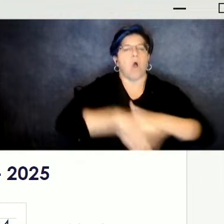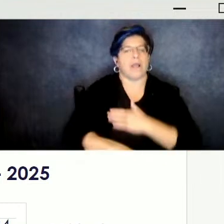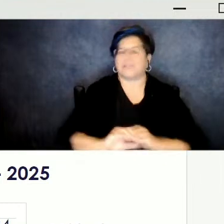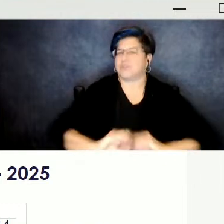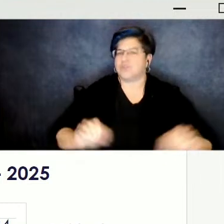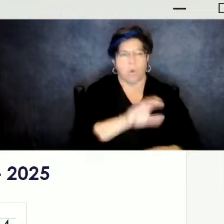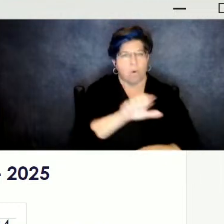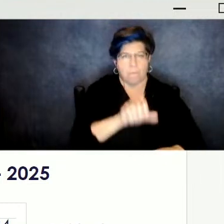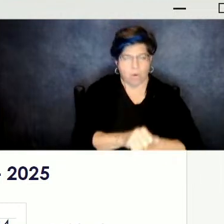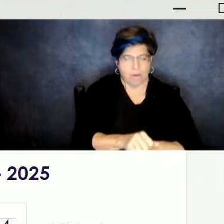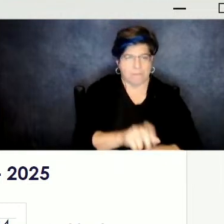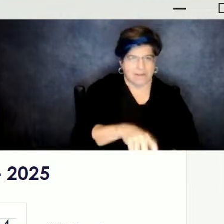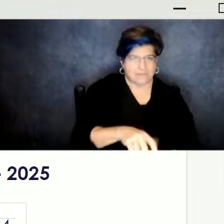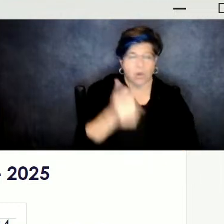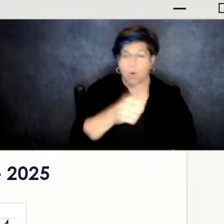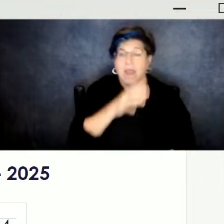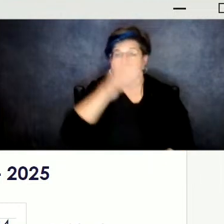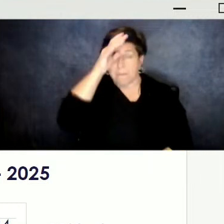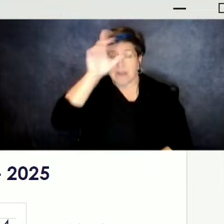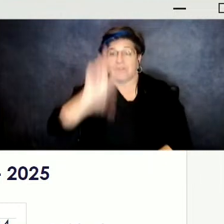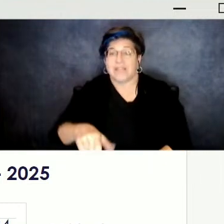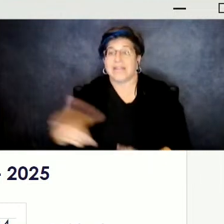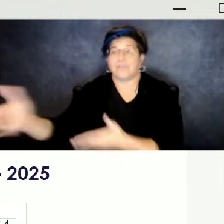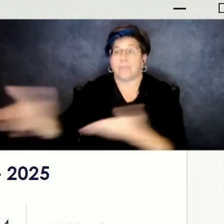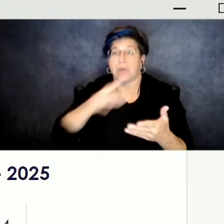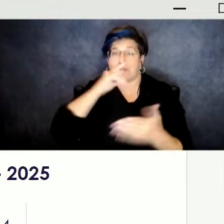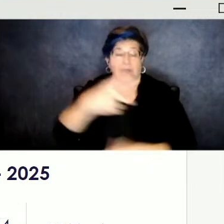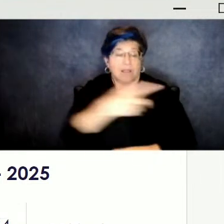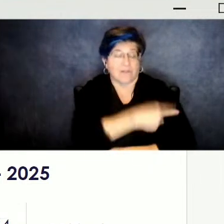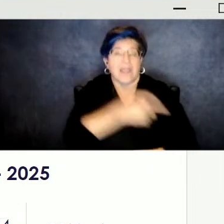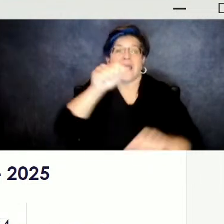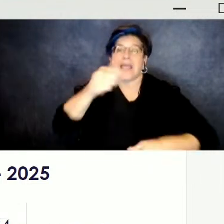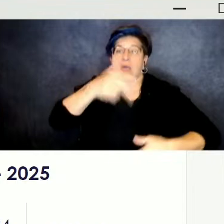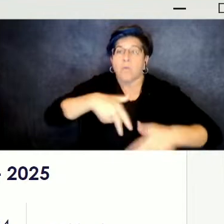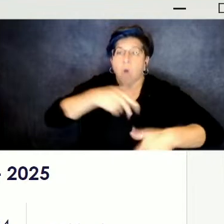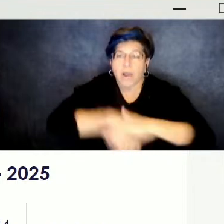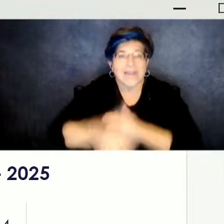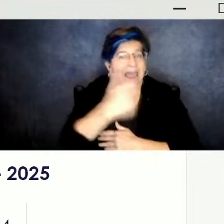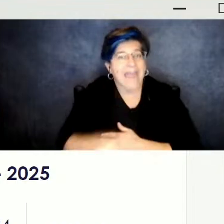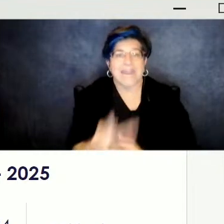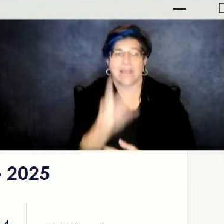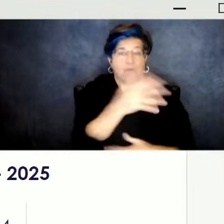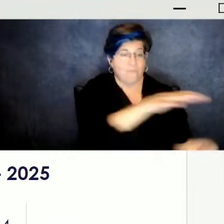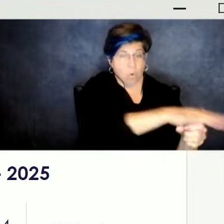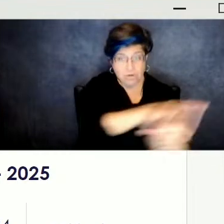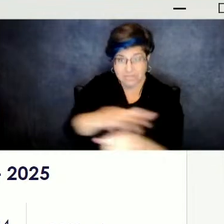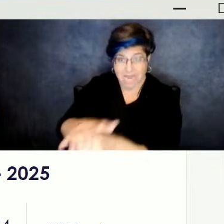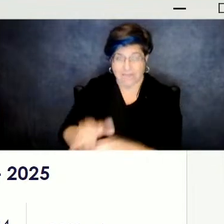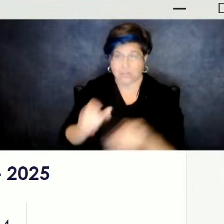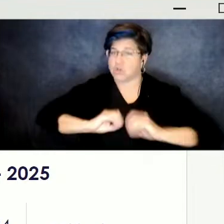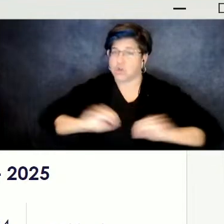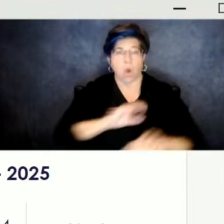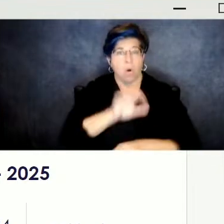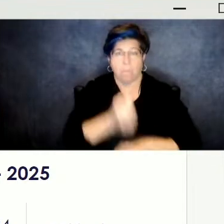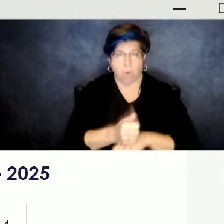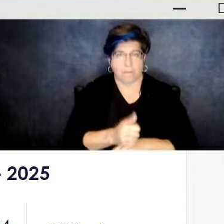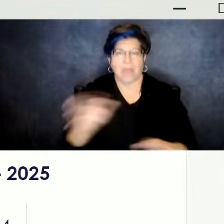UP OUR IMMUNIZATION CLINICS TO ALLOW WALK INS SO ANY PARENT IN THE COUNTY WHO NEEDS TO GET THEIR KID VACCINATED CAN JUST